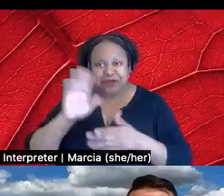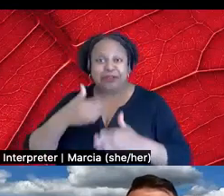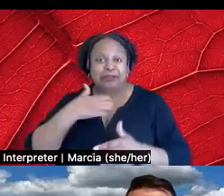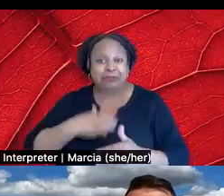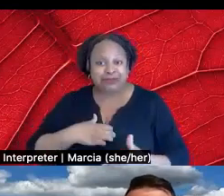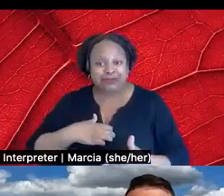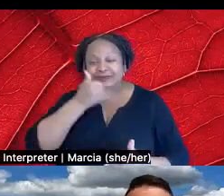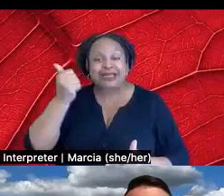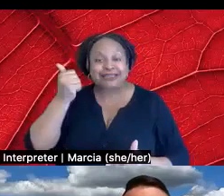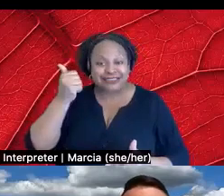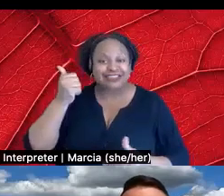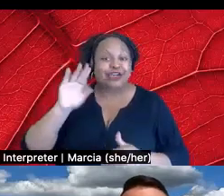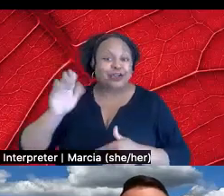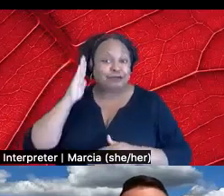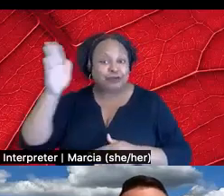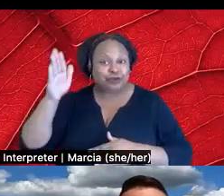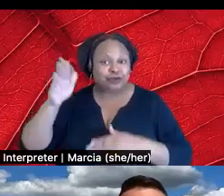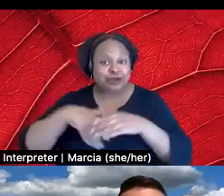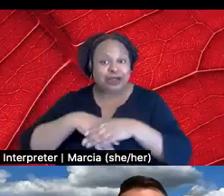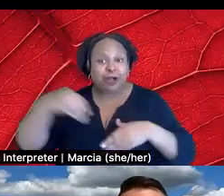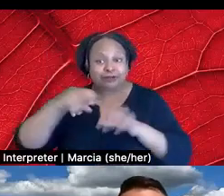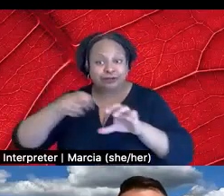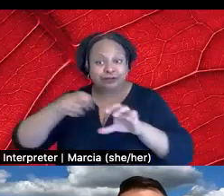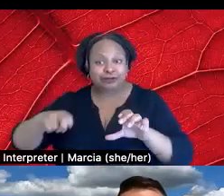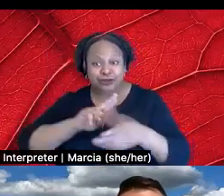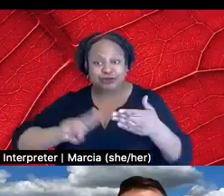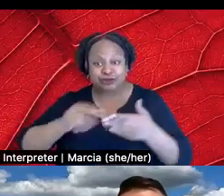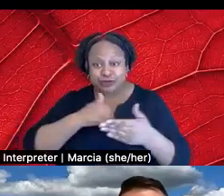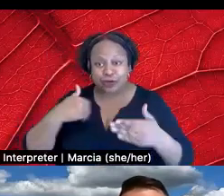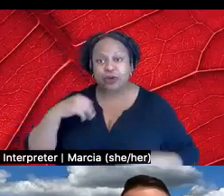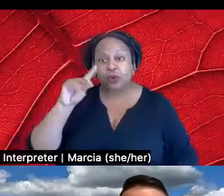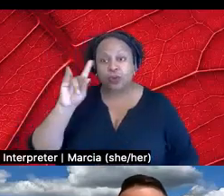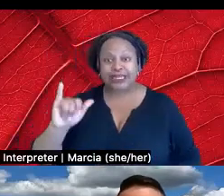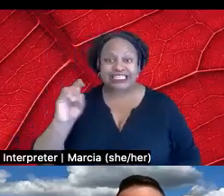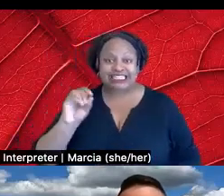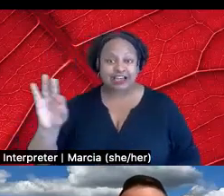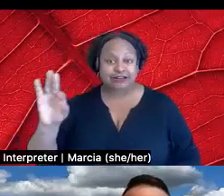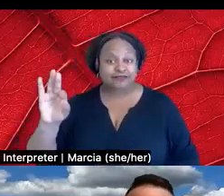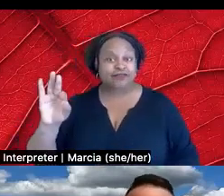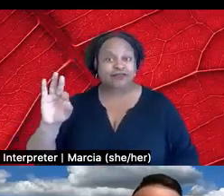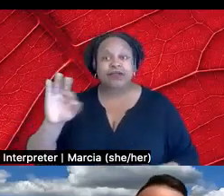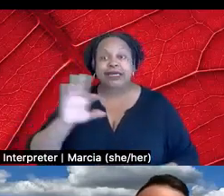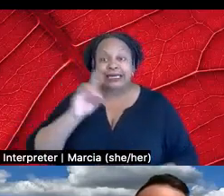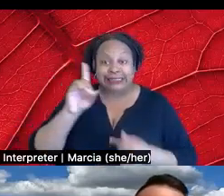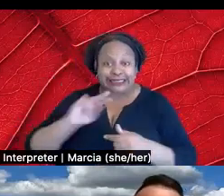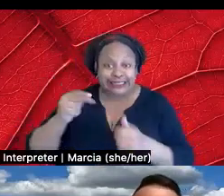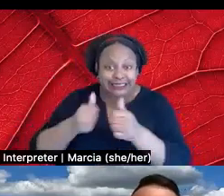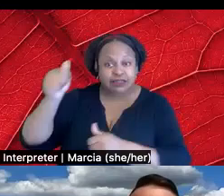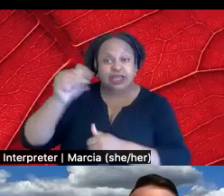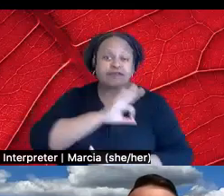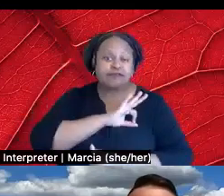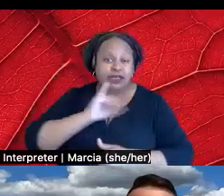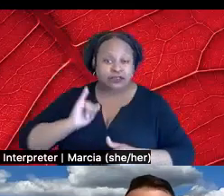of U of T and Wendy Duff the Dean at the Faculty of Information studies who I wish